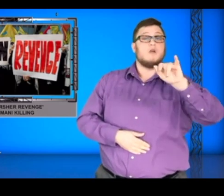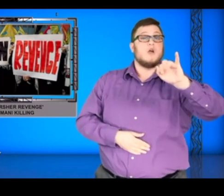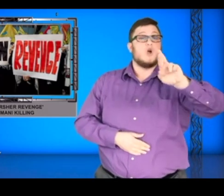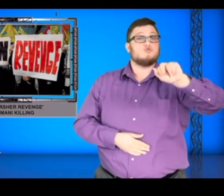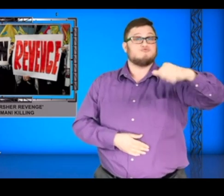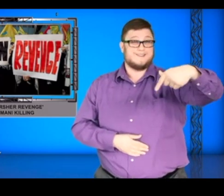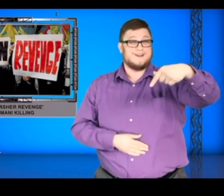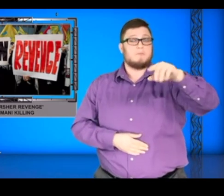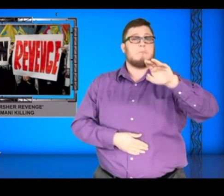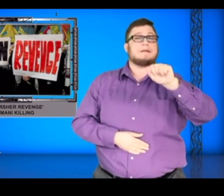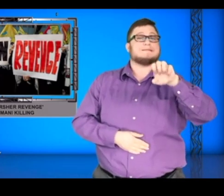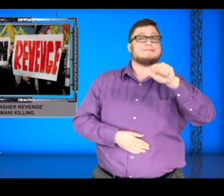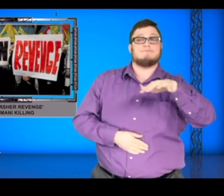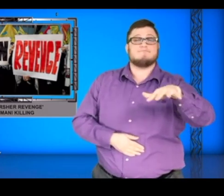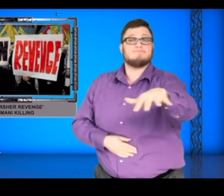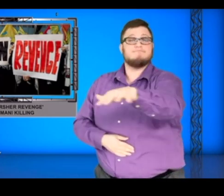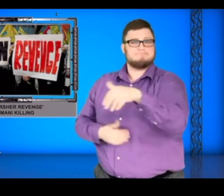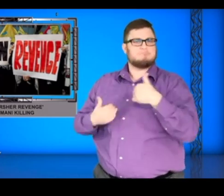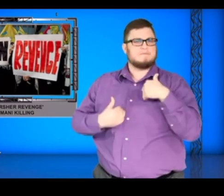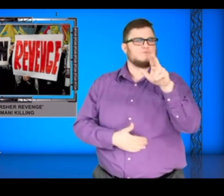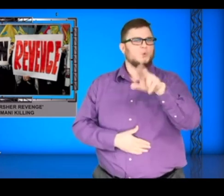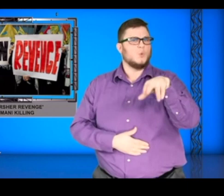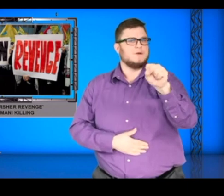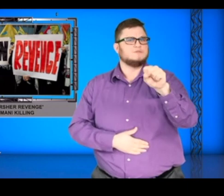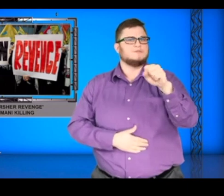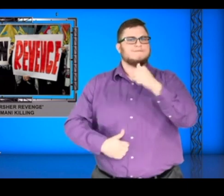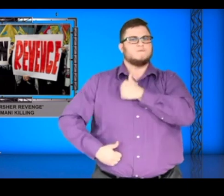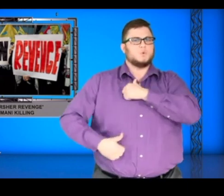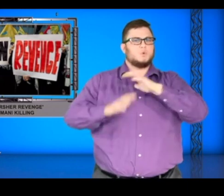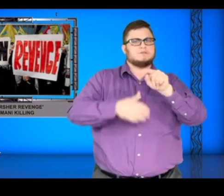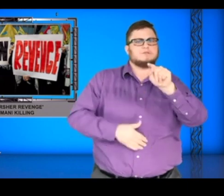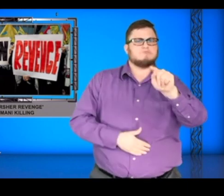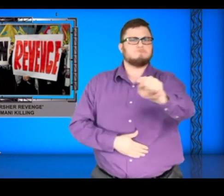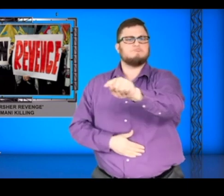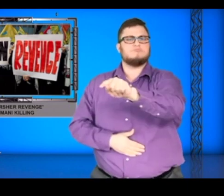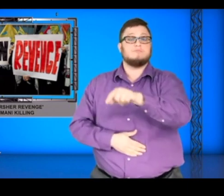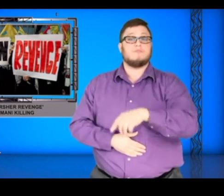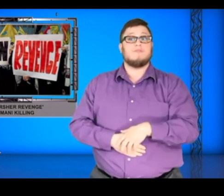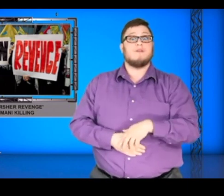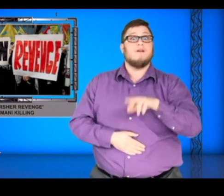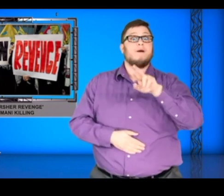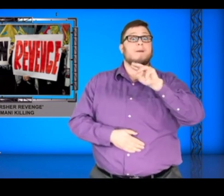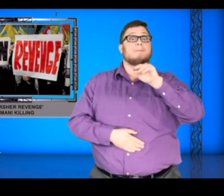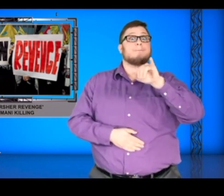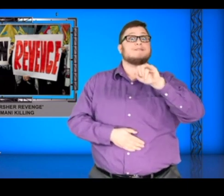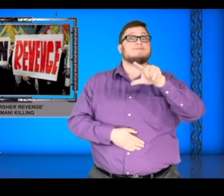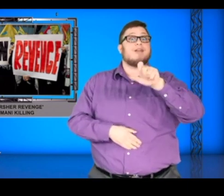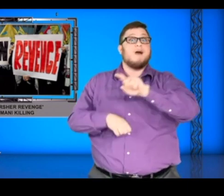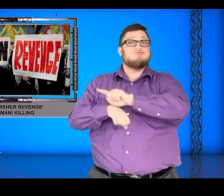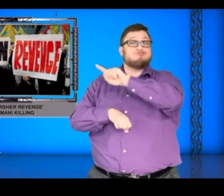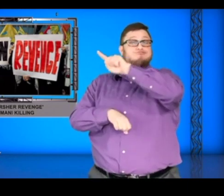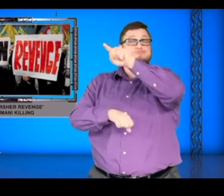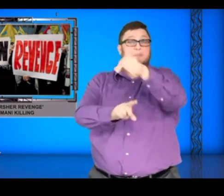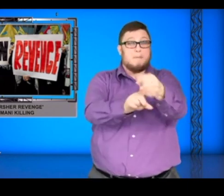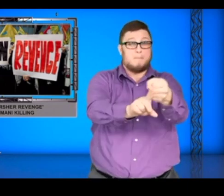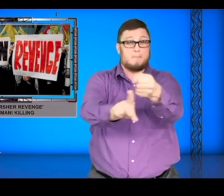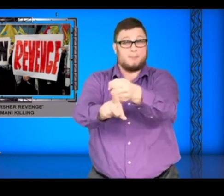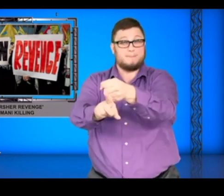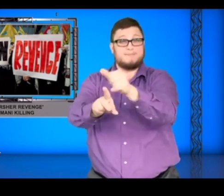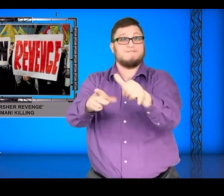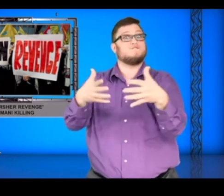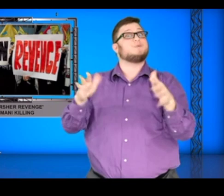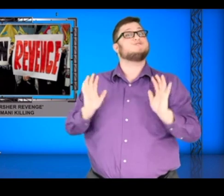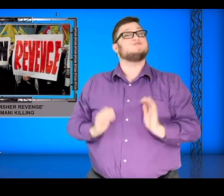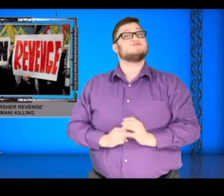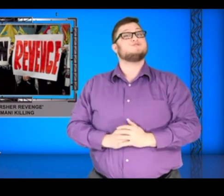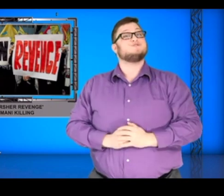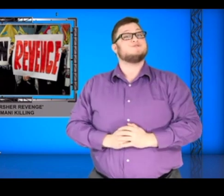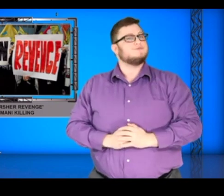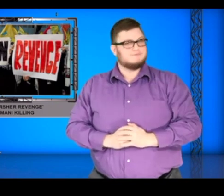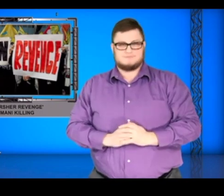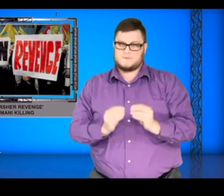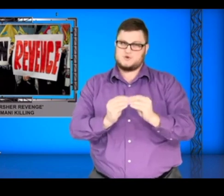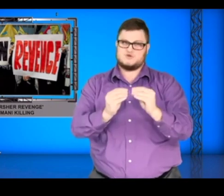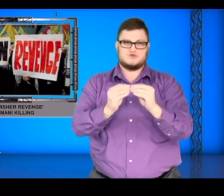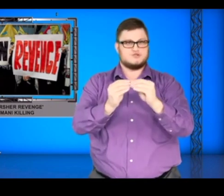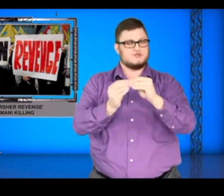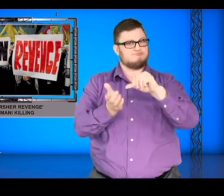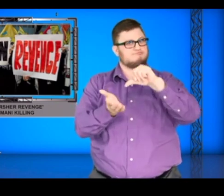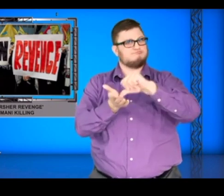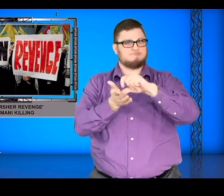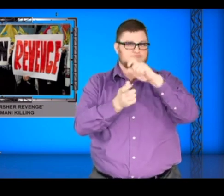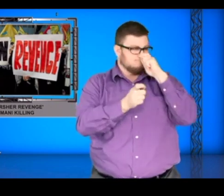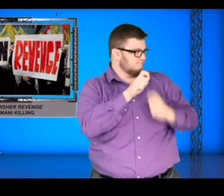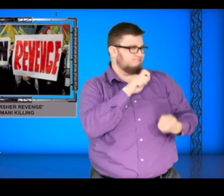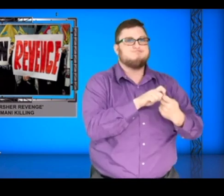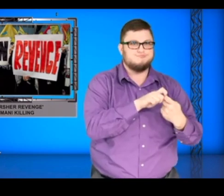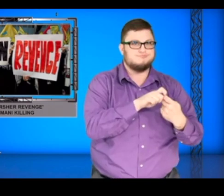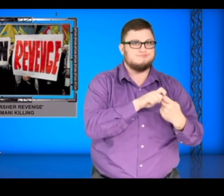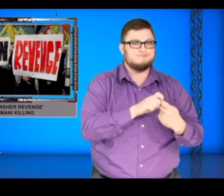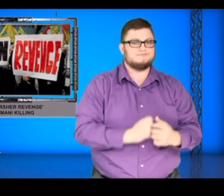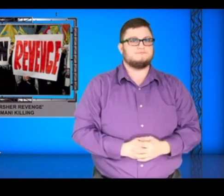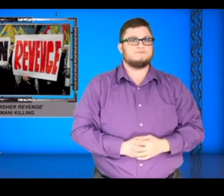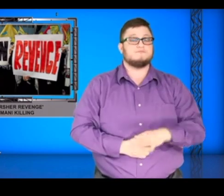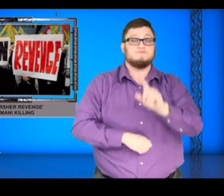end of Iran's retaliation for the US killing of the country's top general.